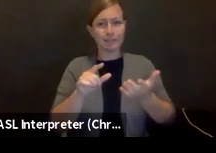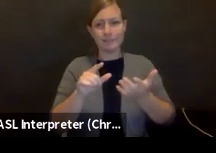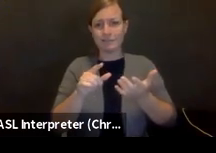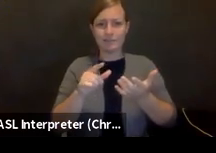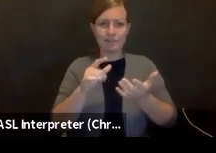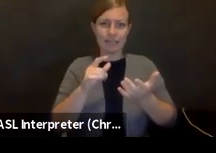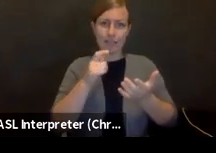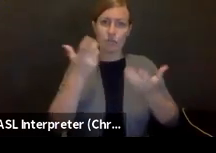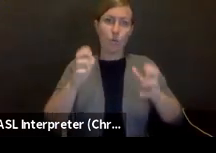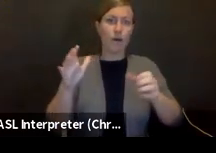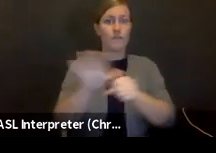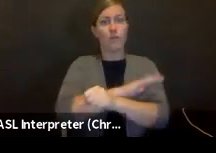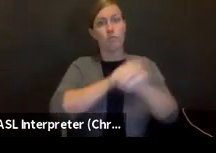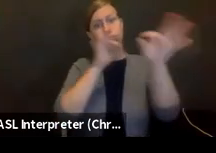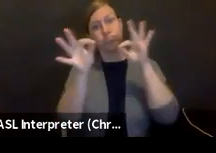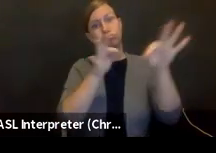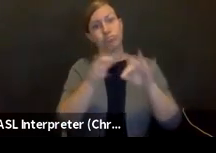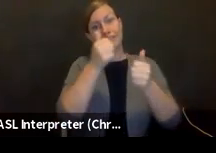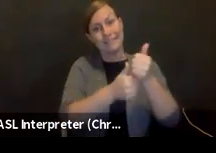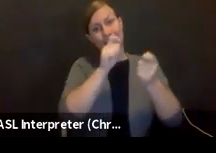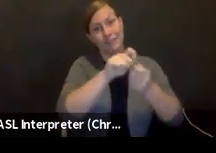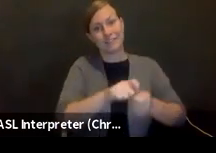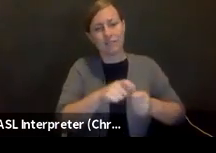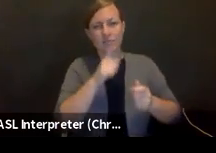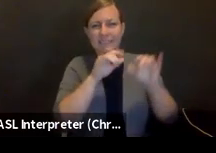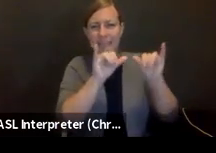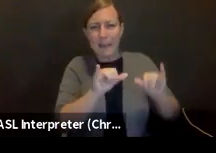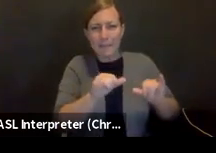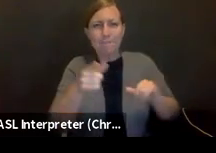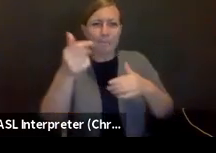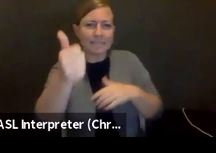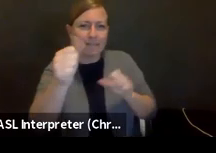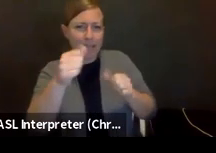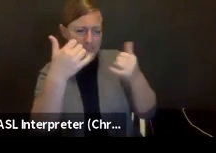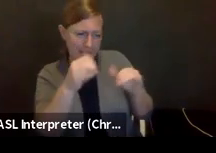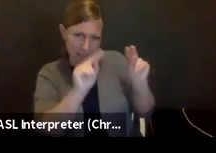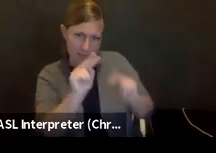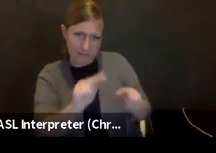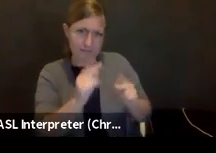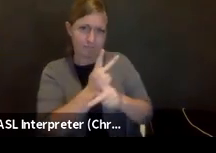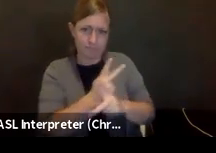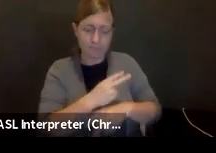ESD 189 - Amy Colburn: I just want to highlight a few more things. So I'm going to go back to this. So we've talked about file. We talked about link.